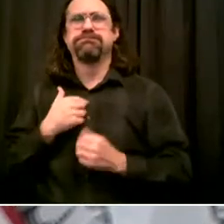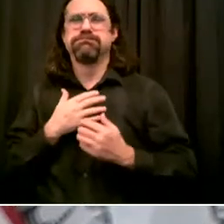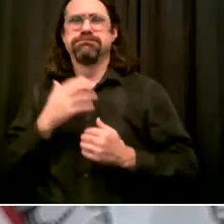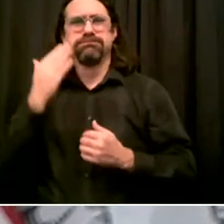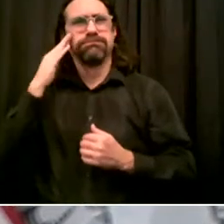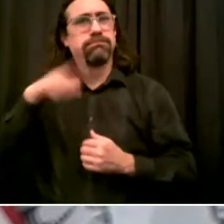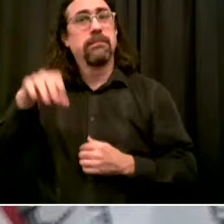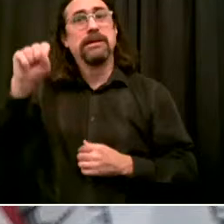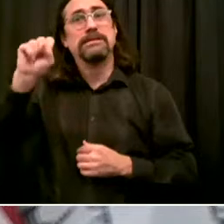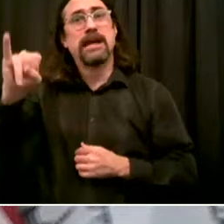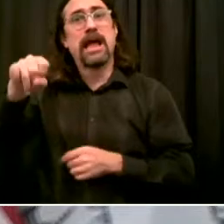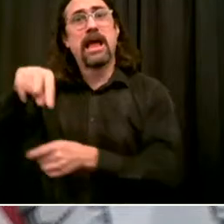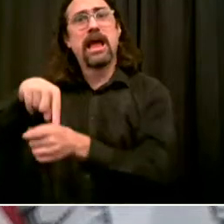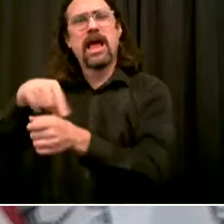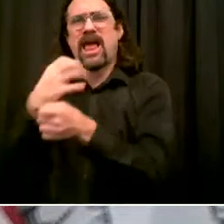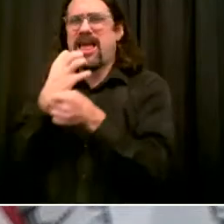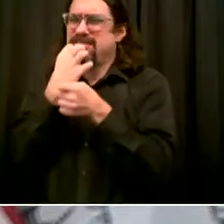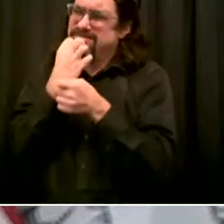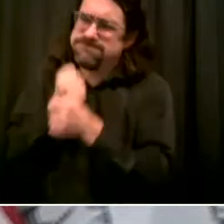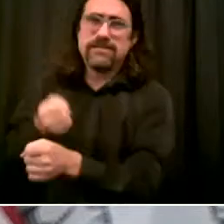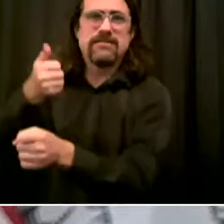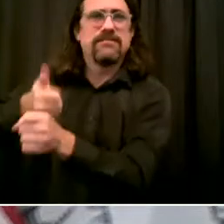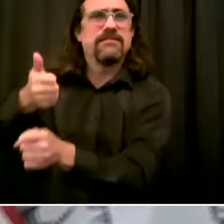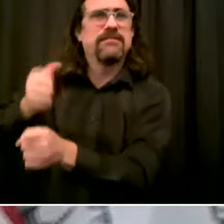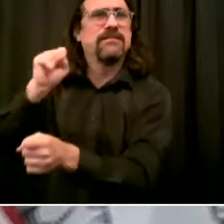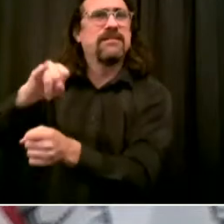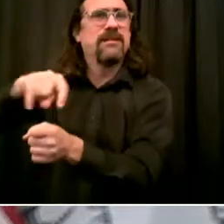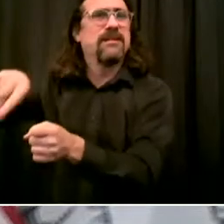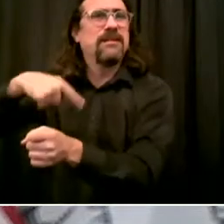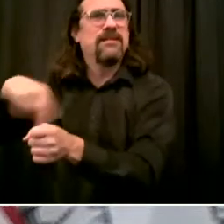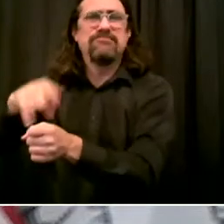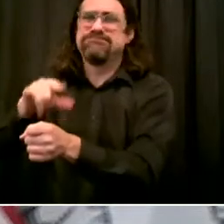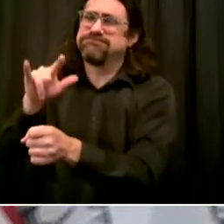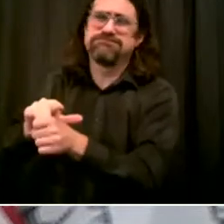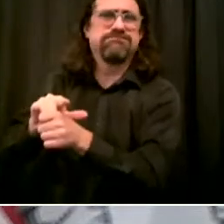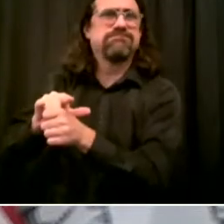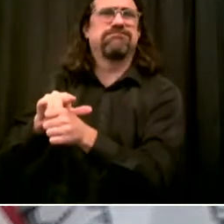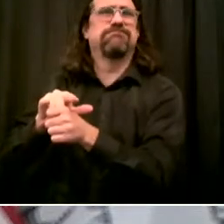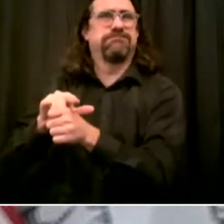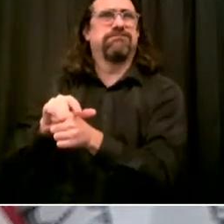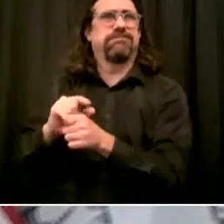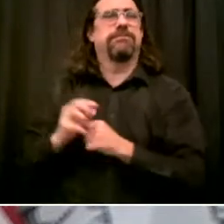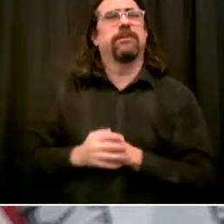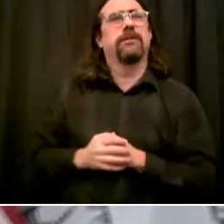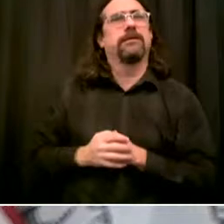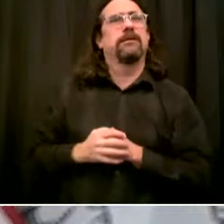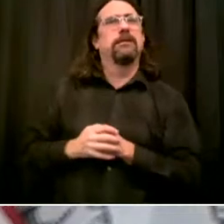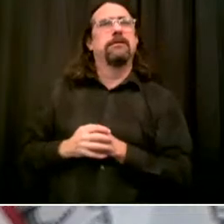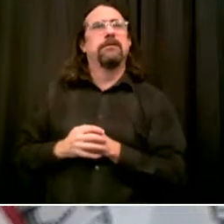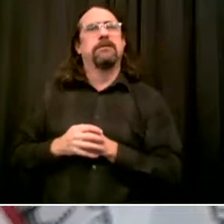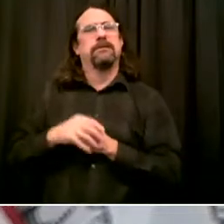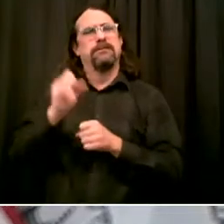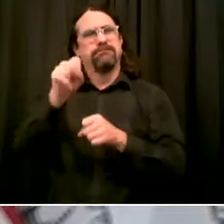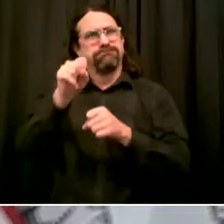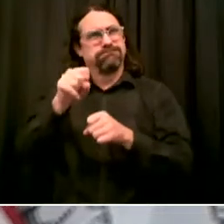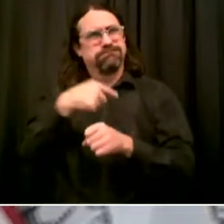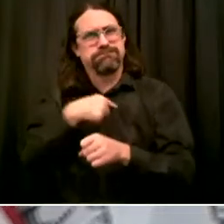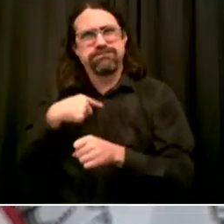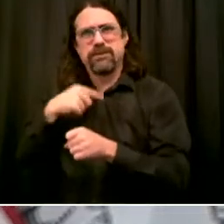FOR THEIR NEIGHBORHOODS. WE WILLL TURN TO T THE ELECTED